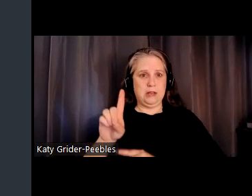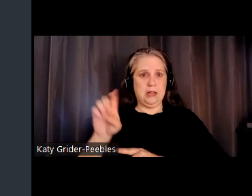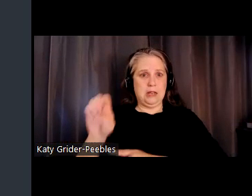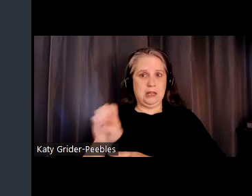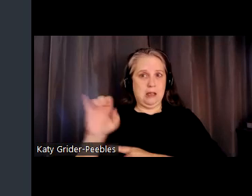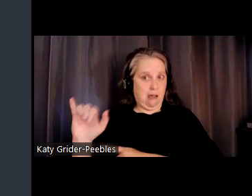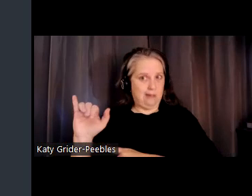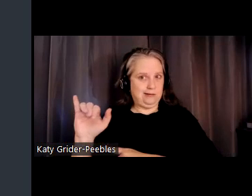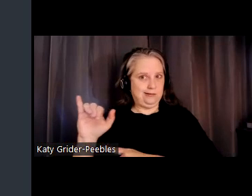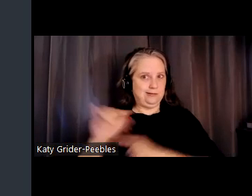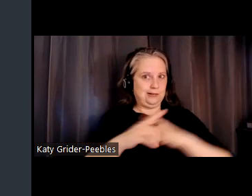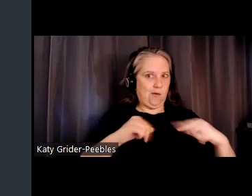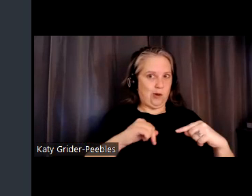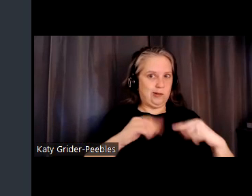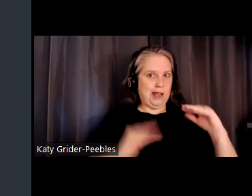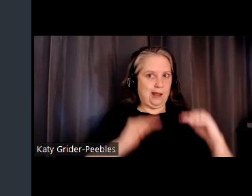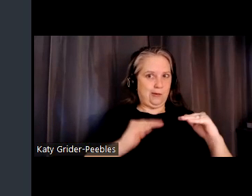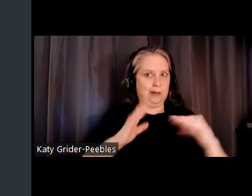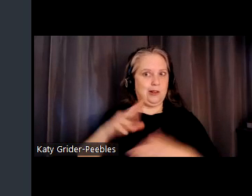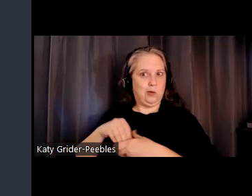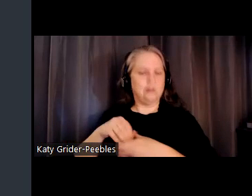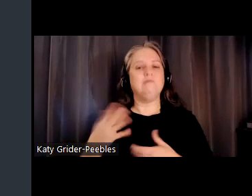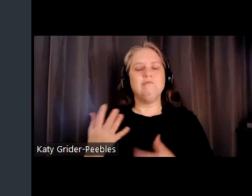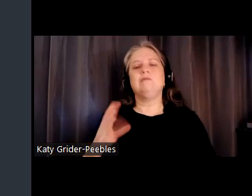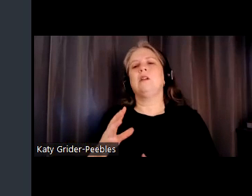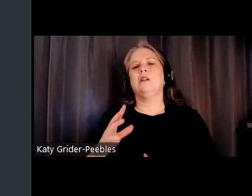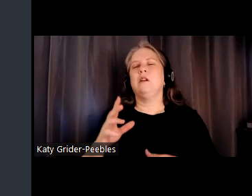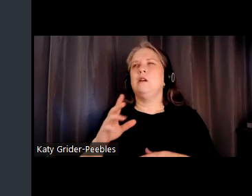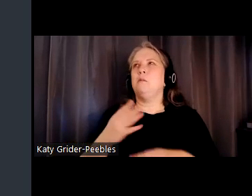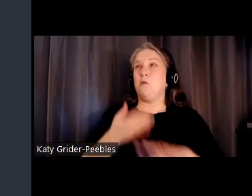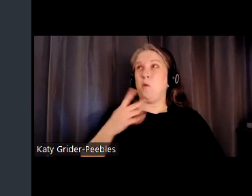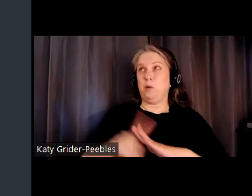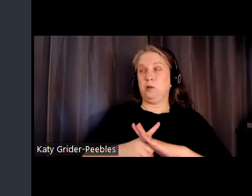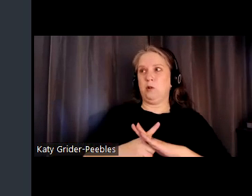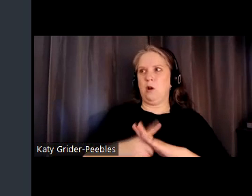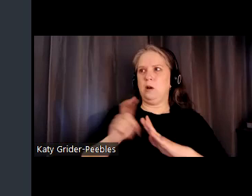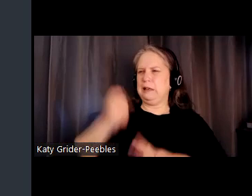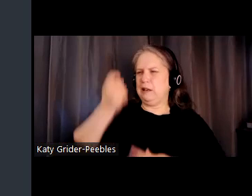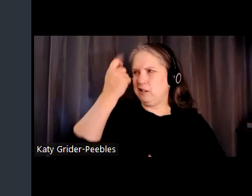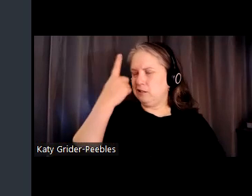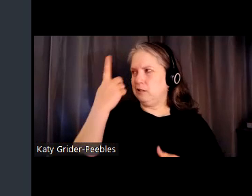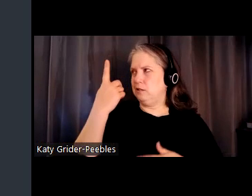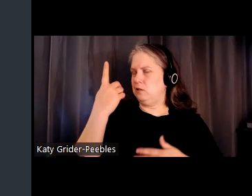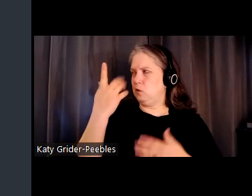what it is we are working towards and what each of those things are.